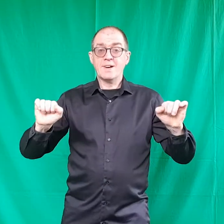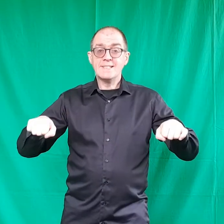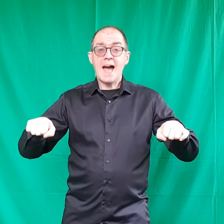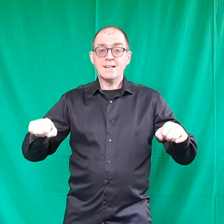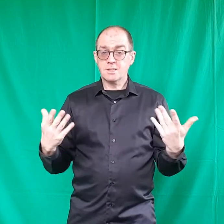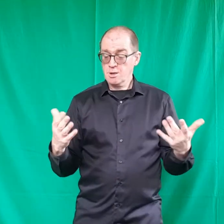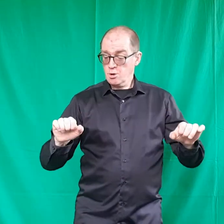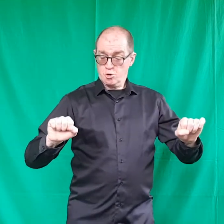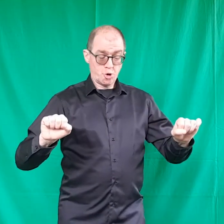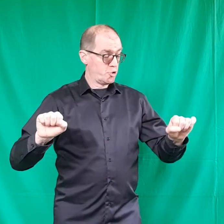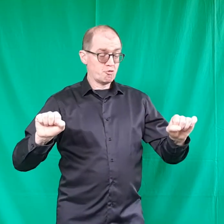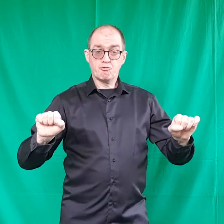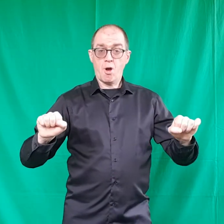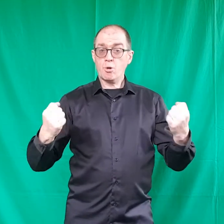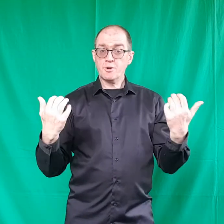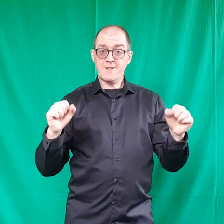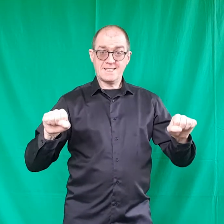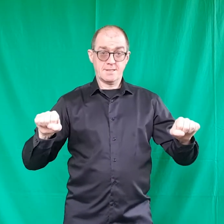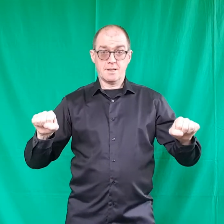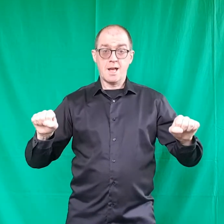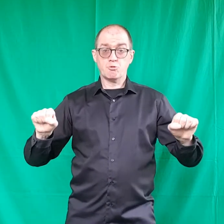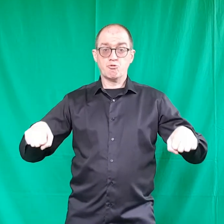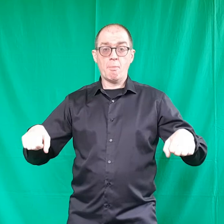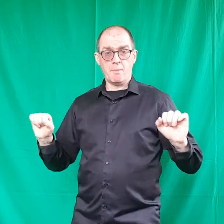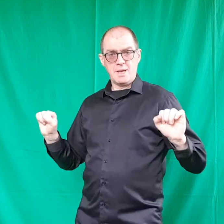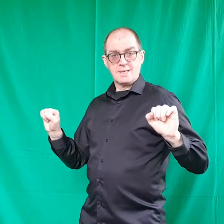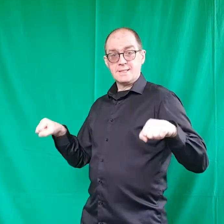For 'yes', just hold your fists and drop them.